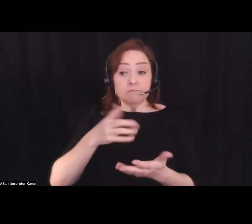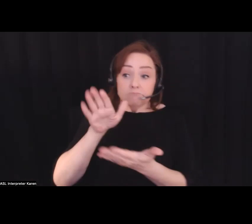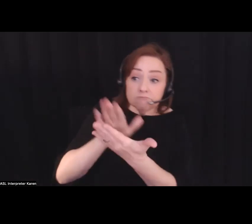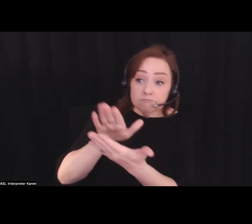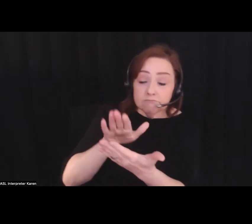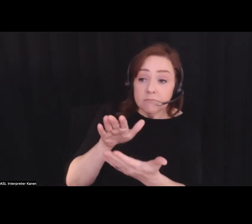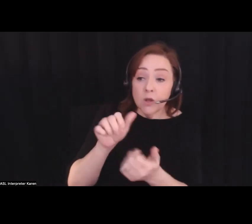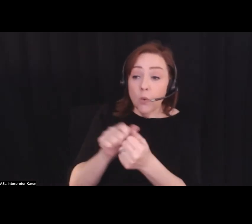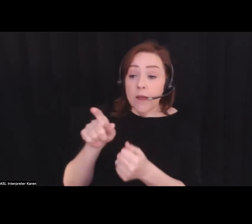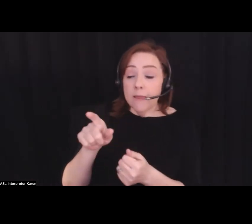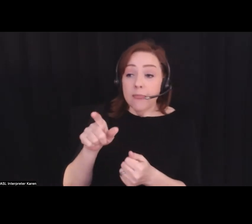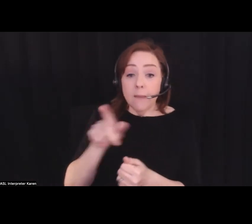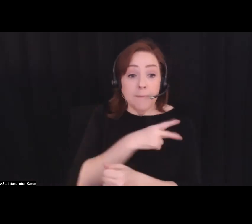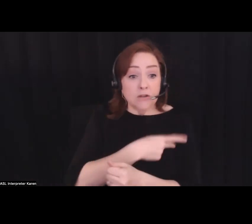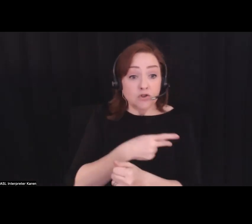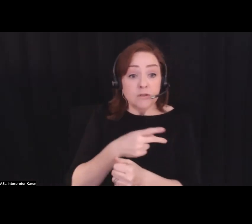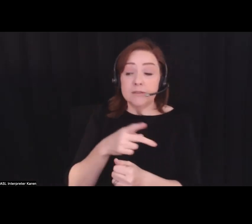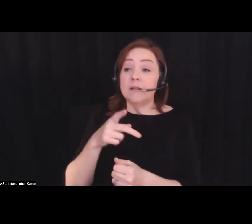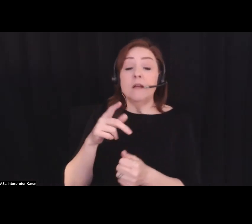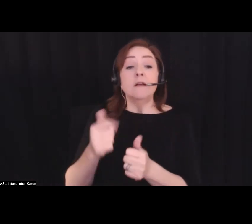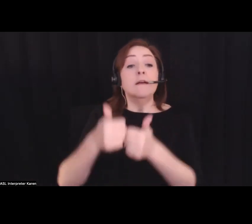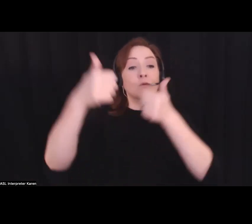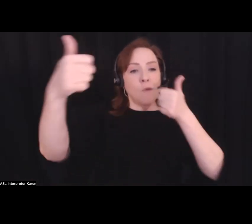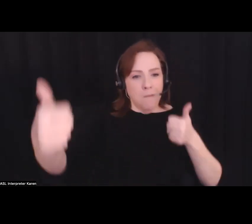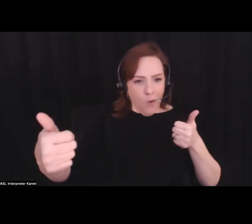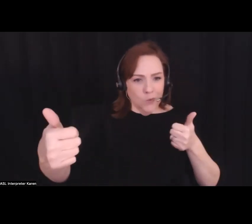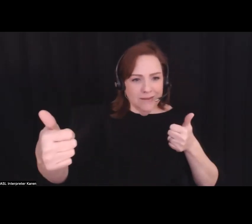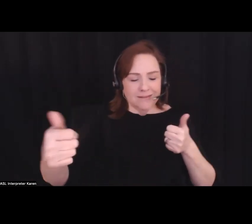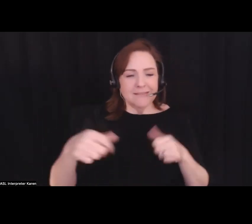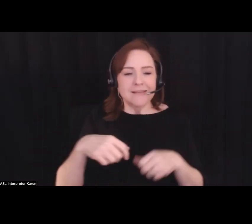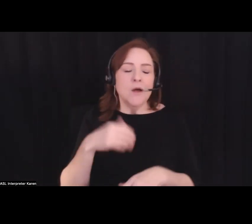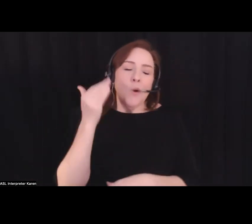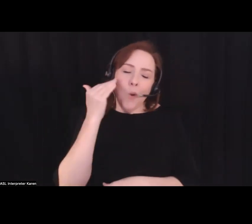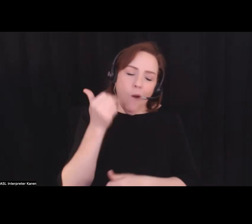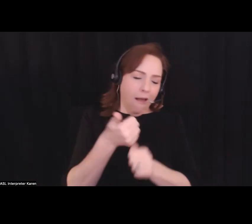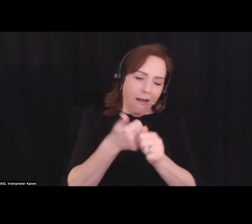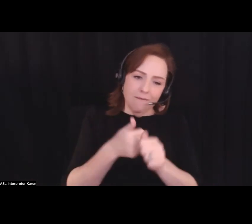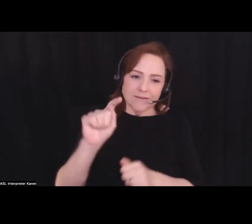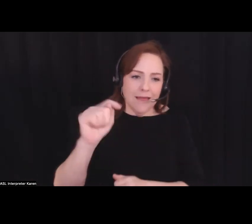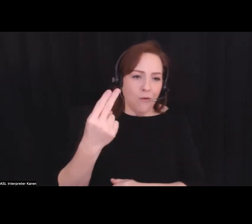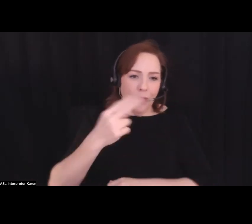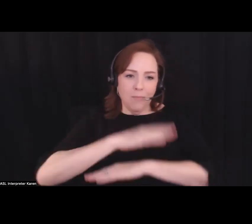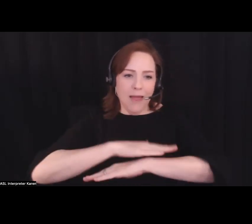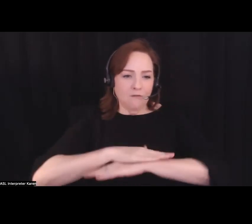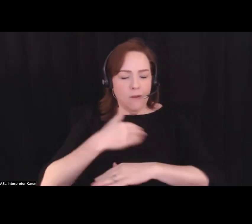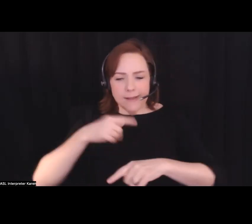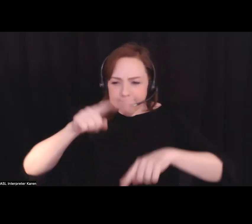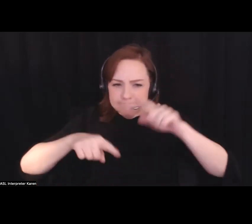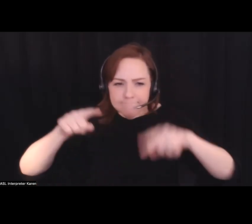that every platform that we use has inherent nuances. this is issues with connectivity,